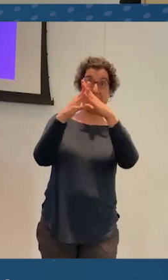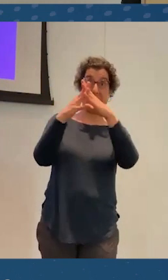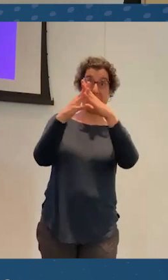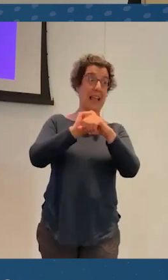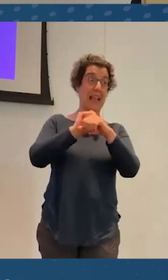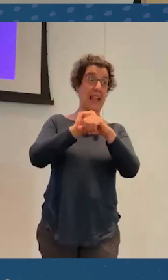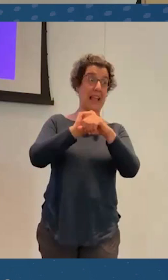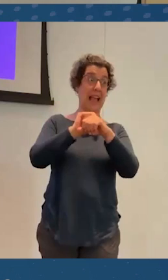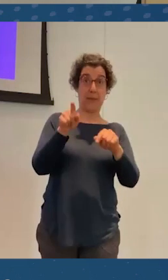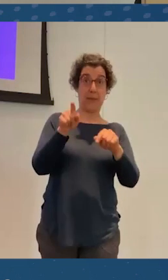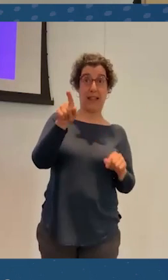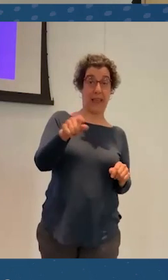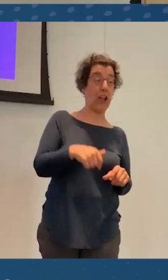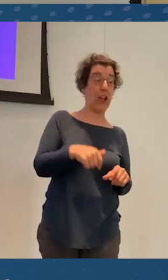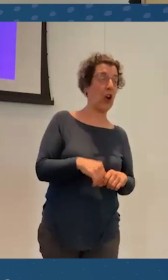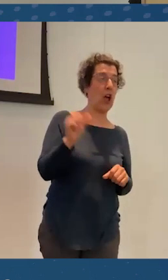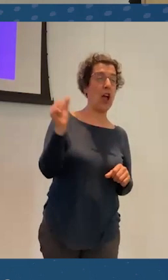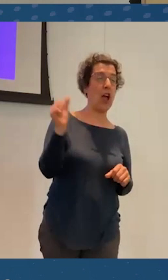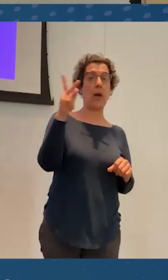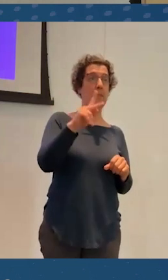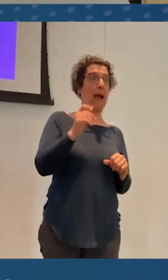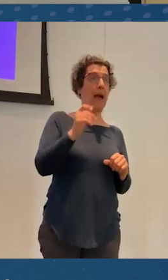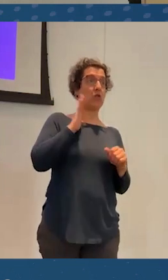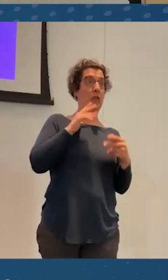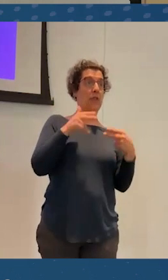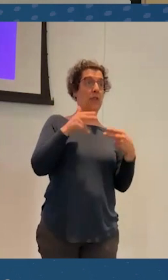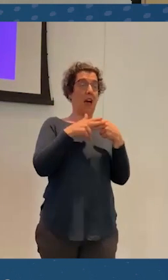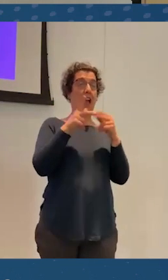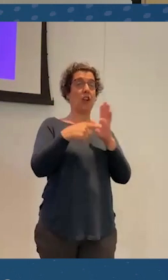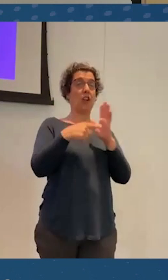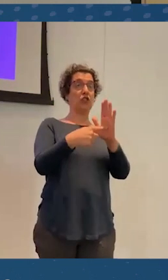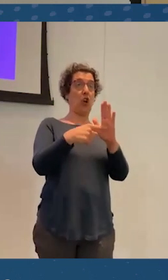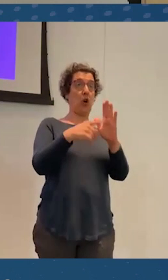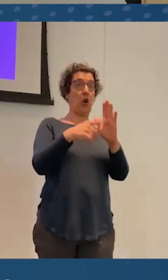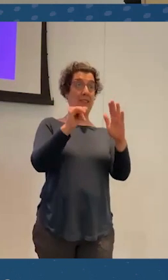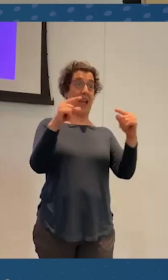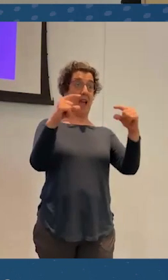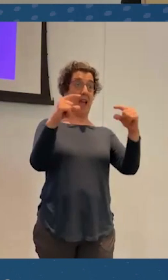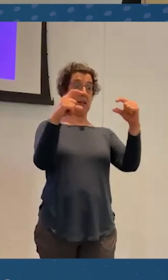And going back to that slide of showing the subtitle resizing